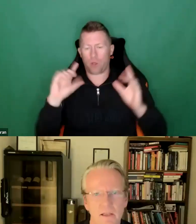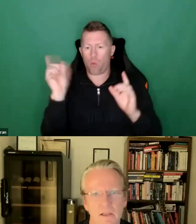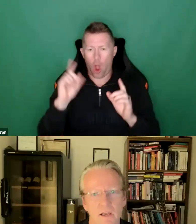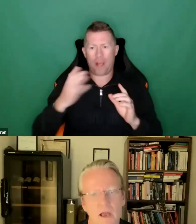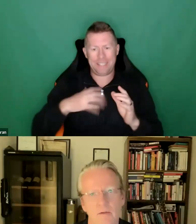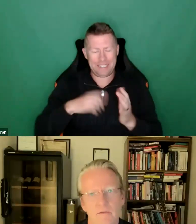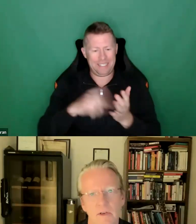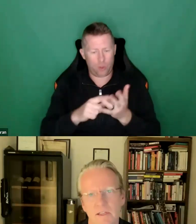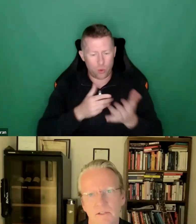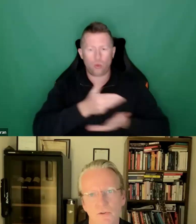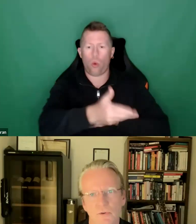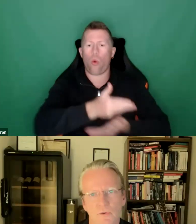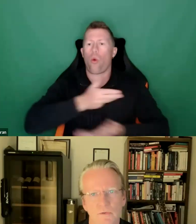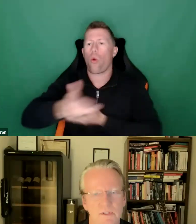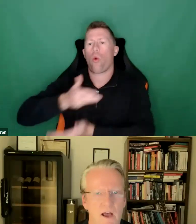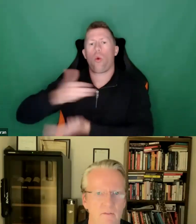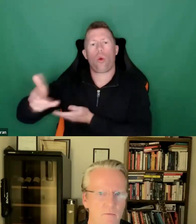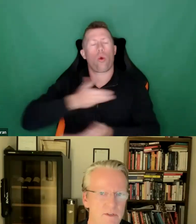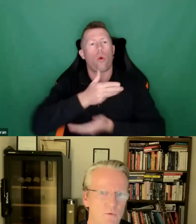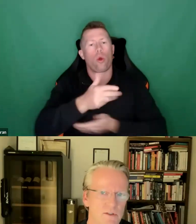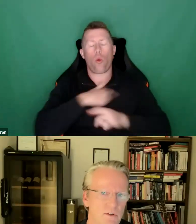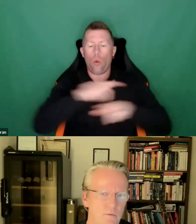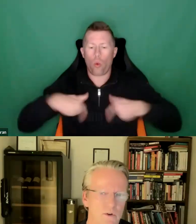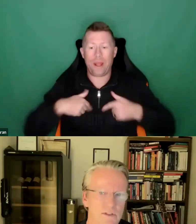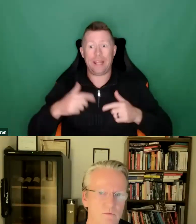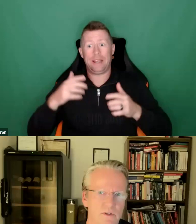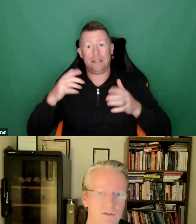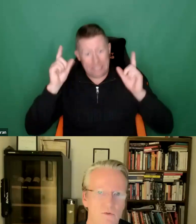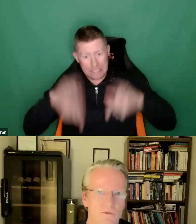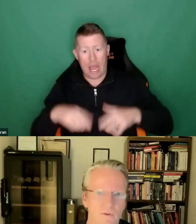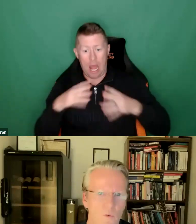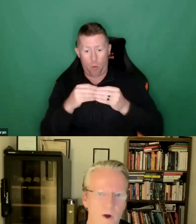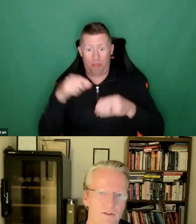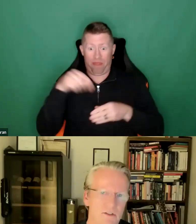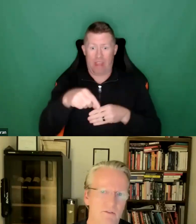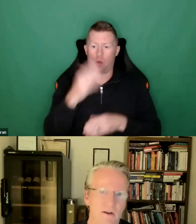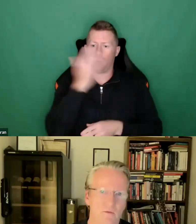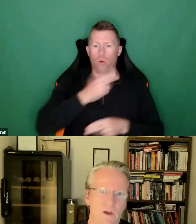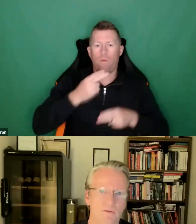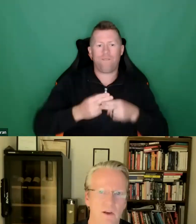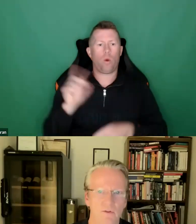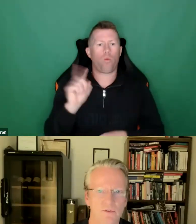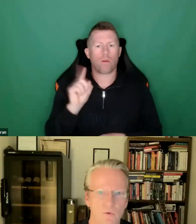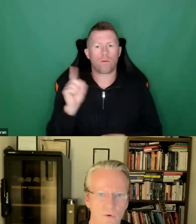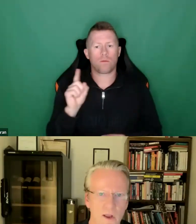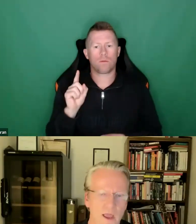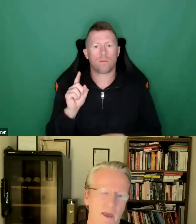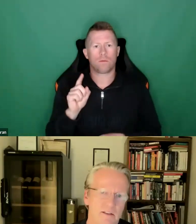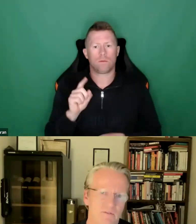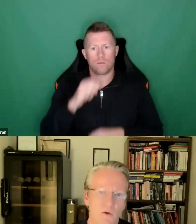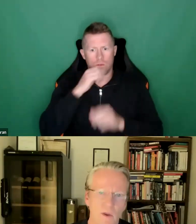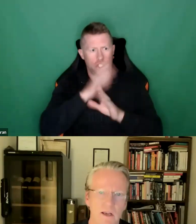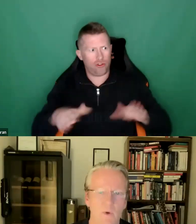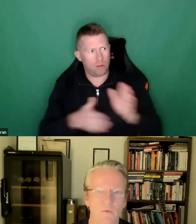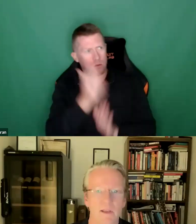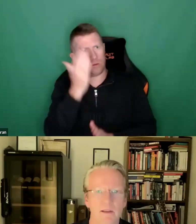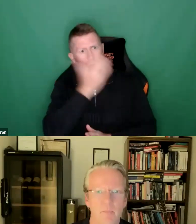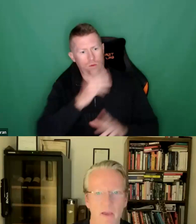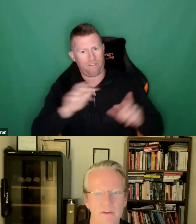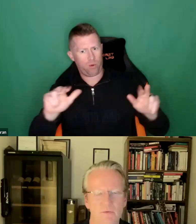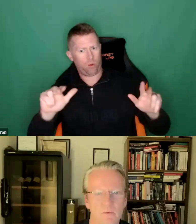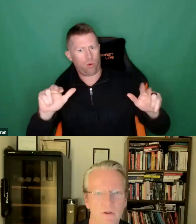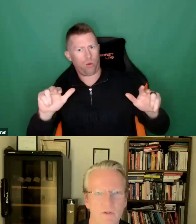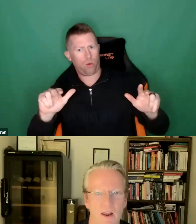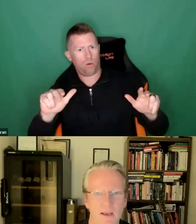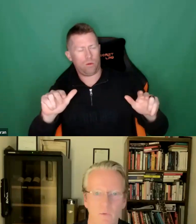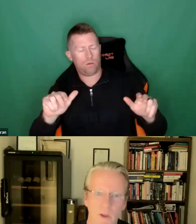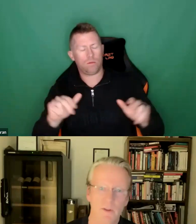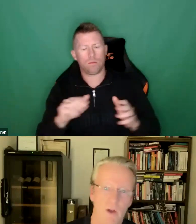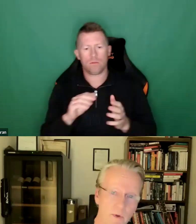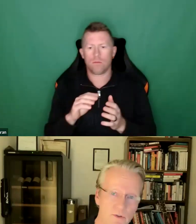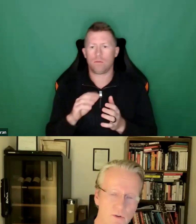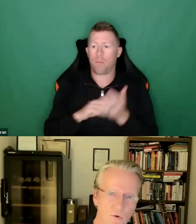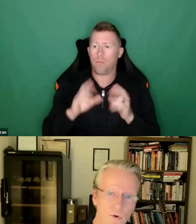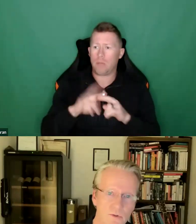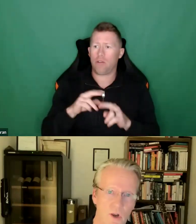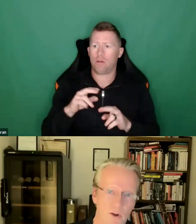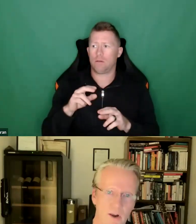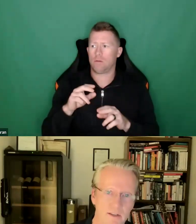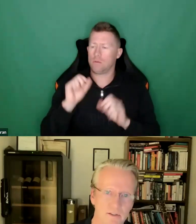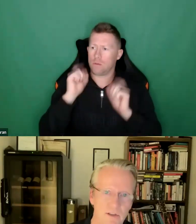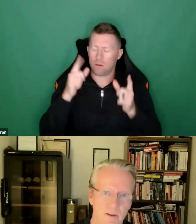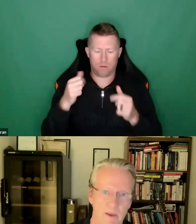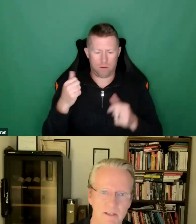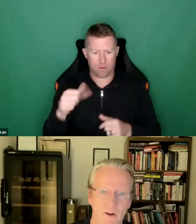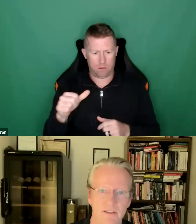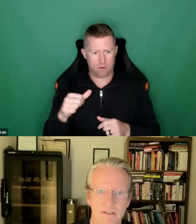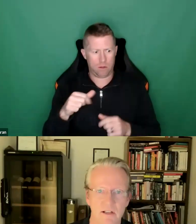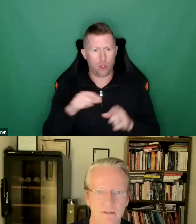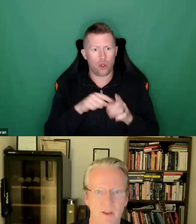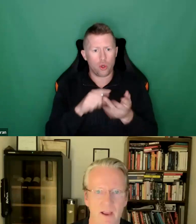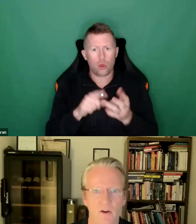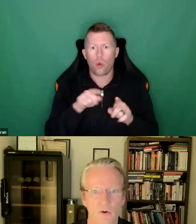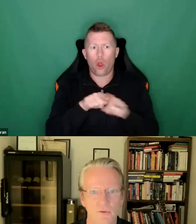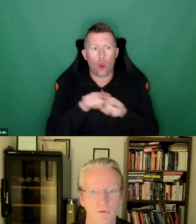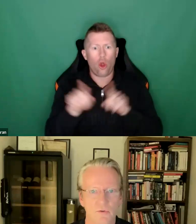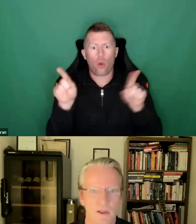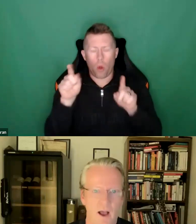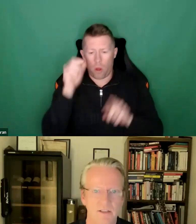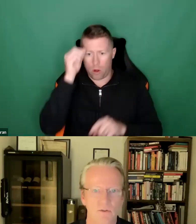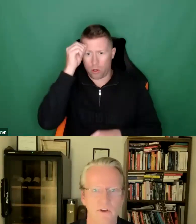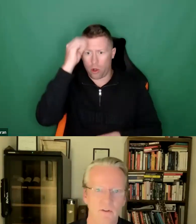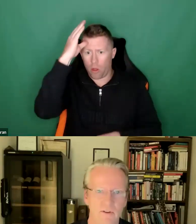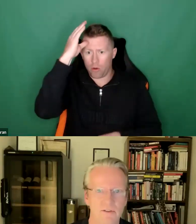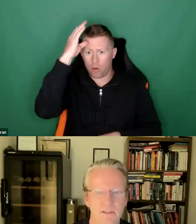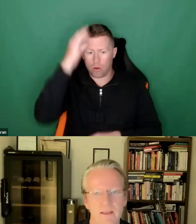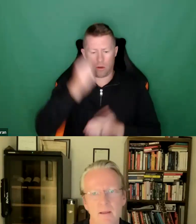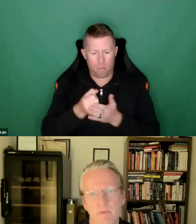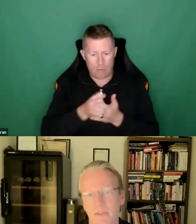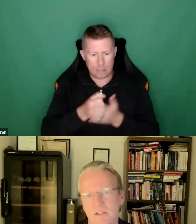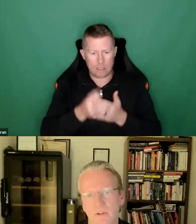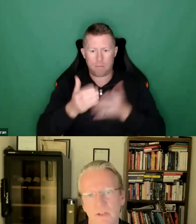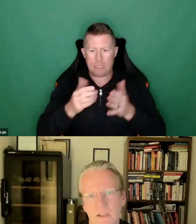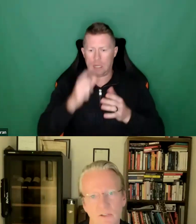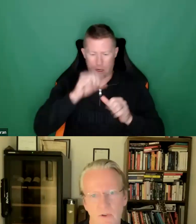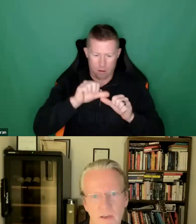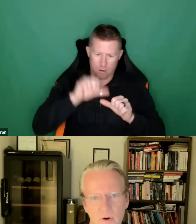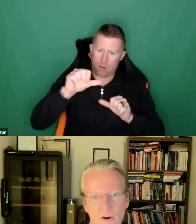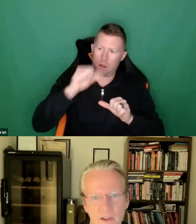that the best way, and probably the only way to